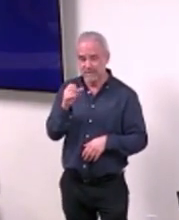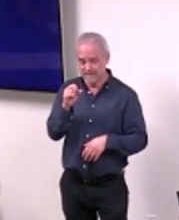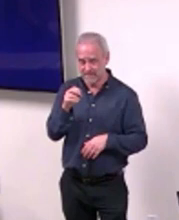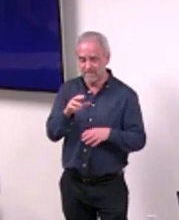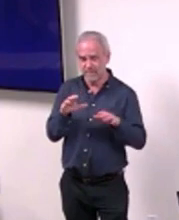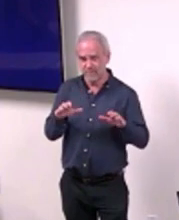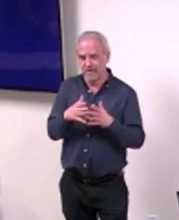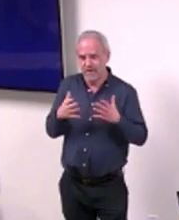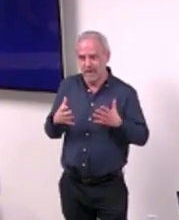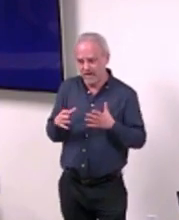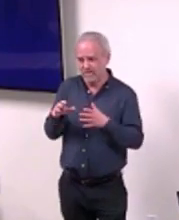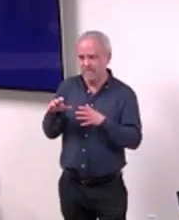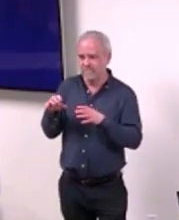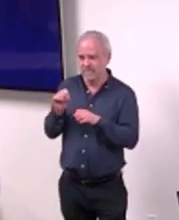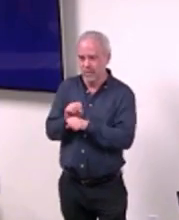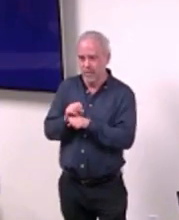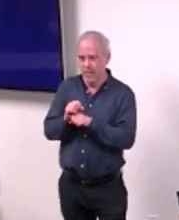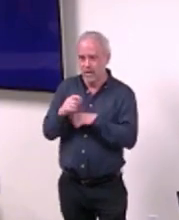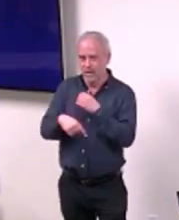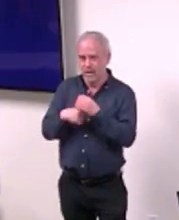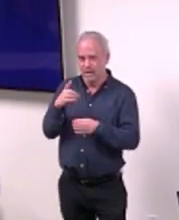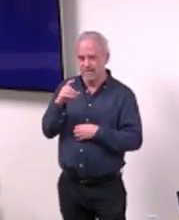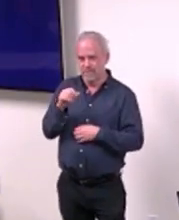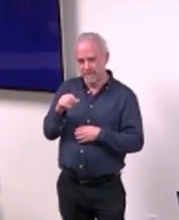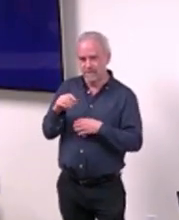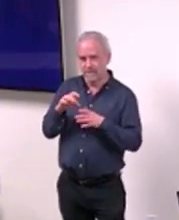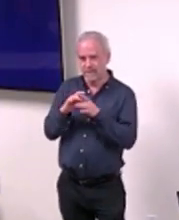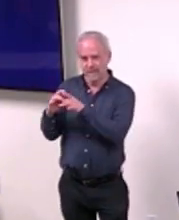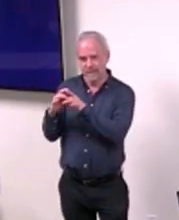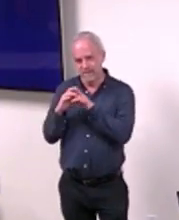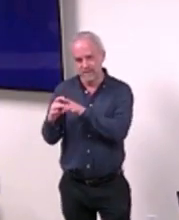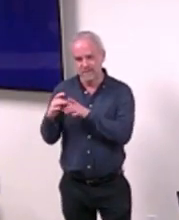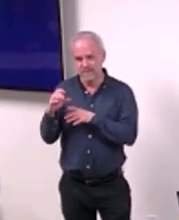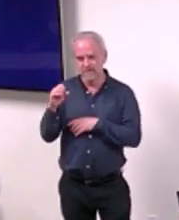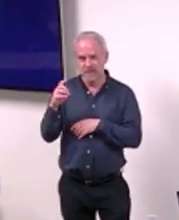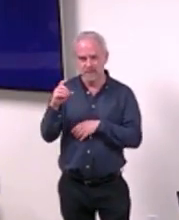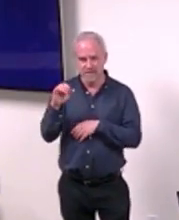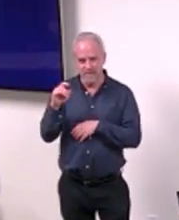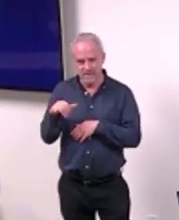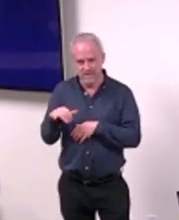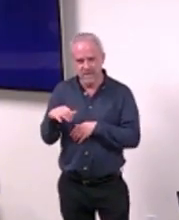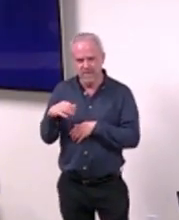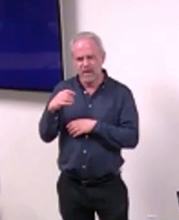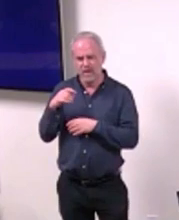And we built that around disability justice concepts as well. So please take a look at all that stuff.